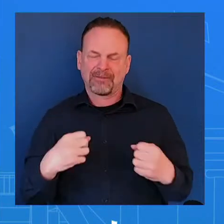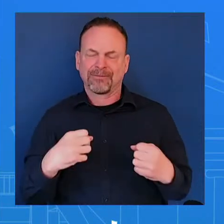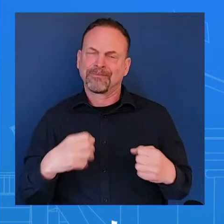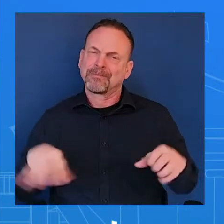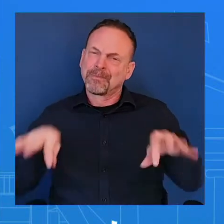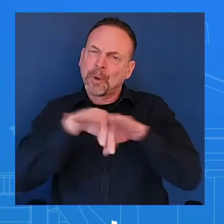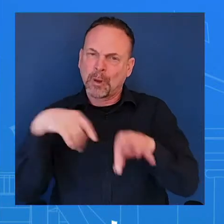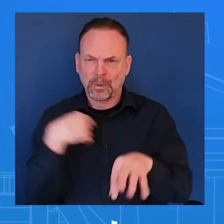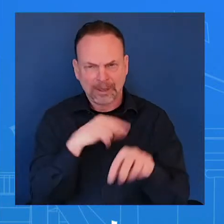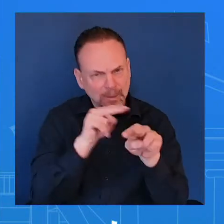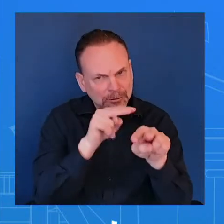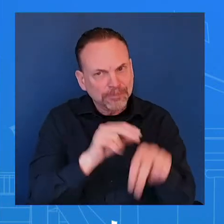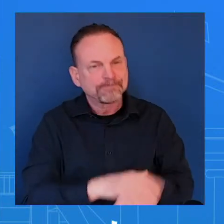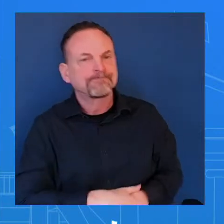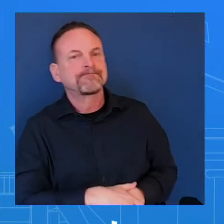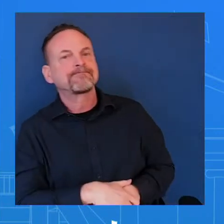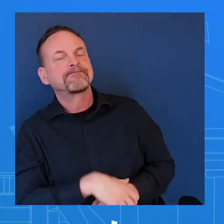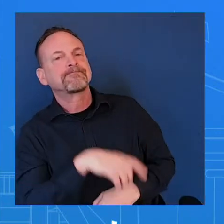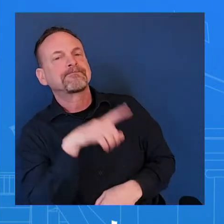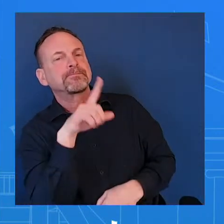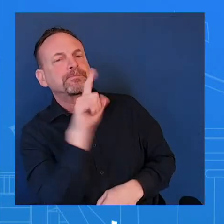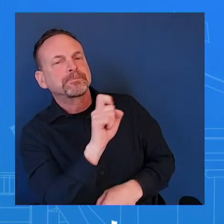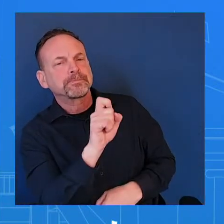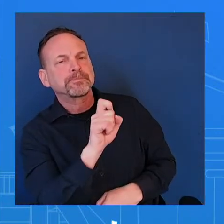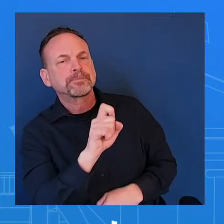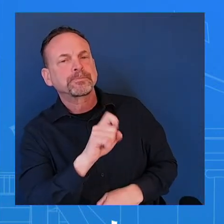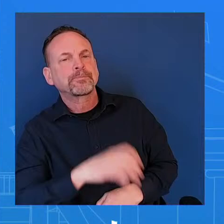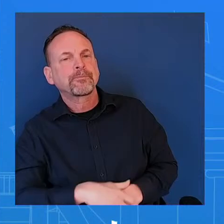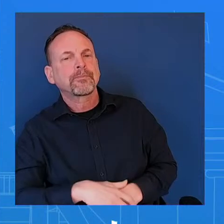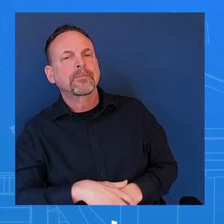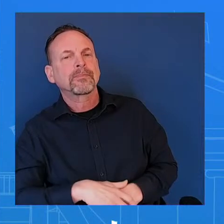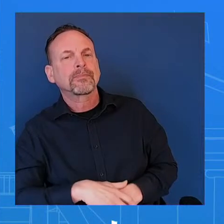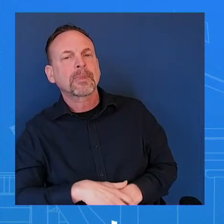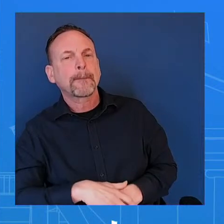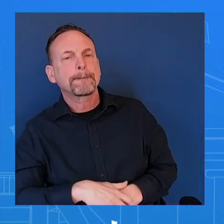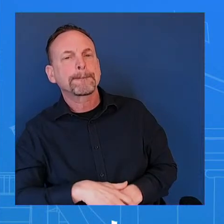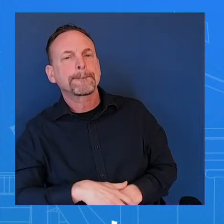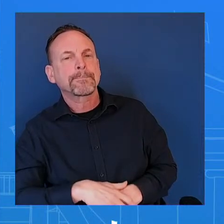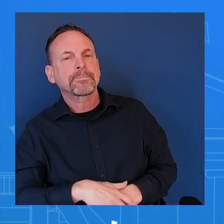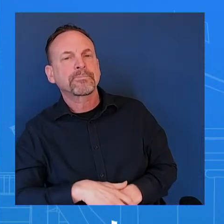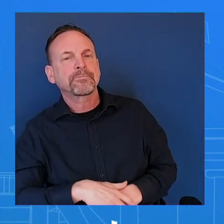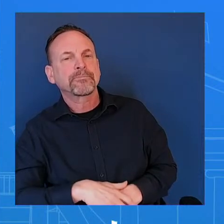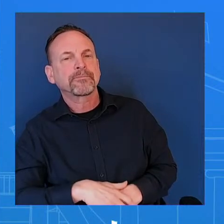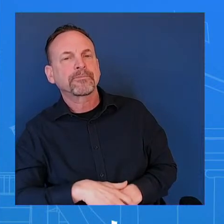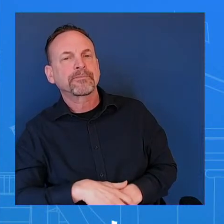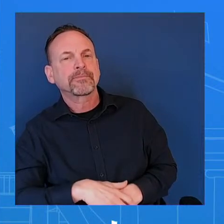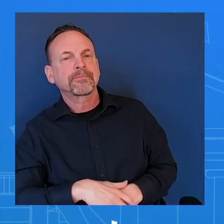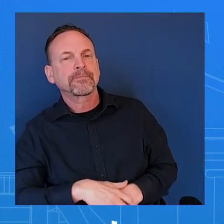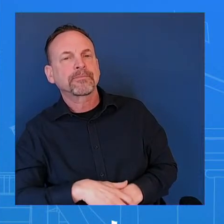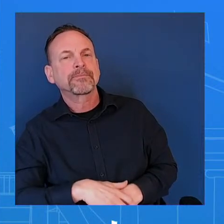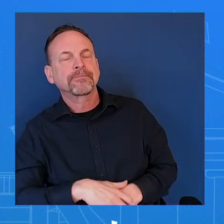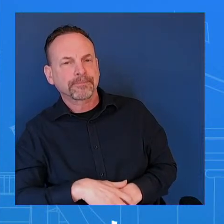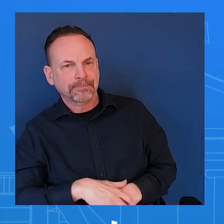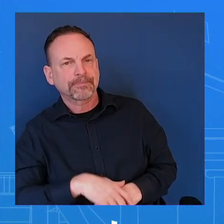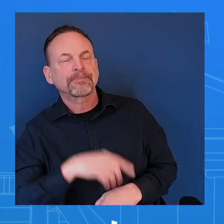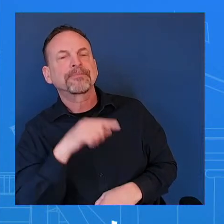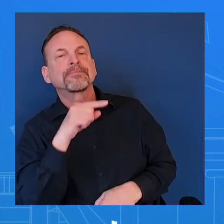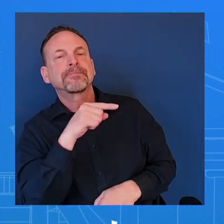to some on the left who think that Justice Sotomayor should retire so that the President could appoint her replacement? Ms. Jean-Pierre: I --